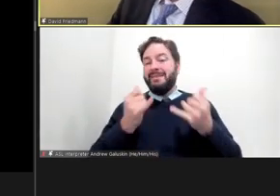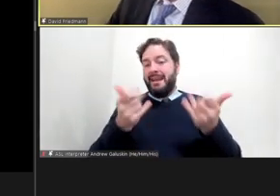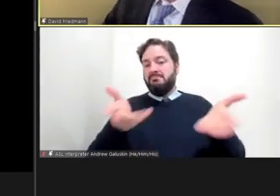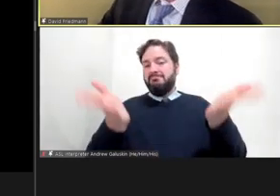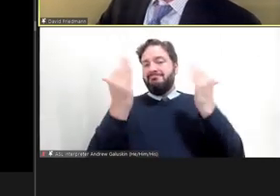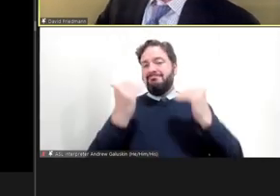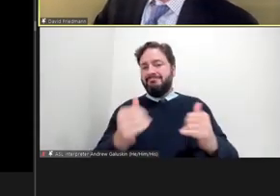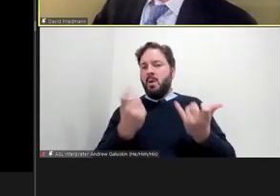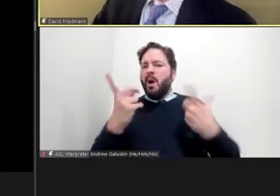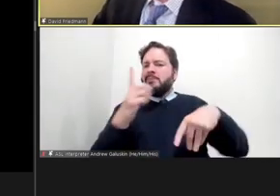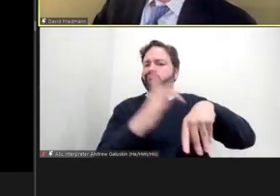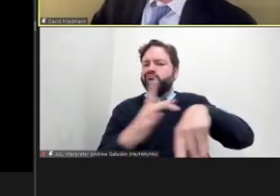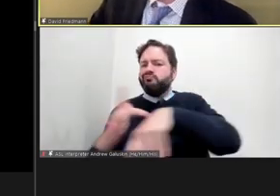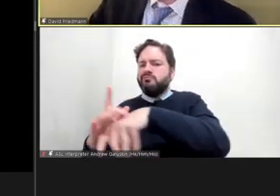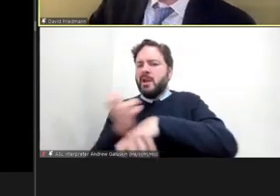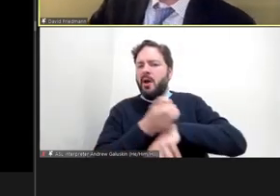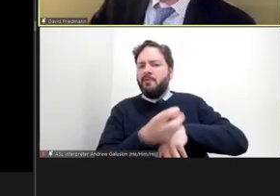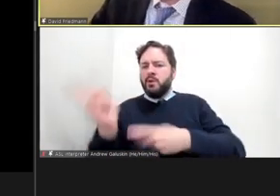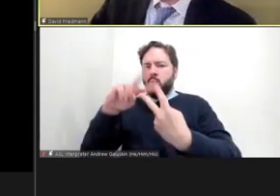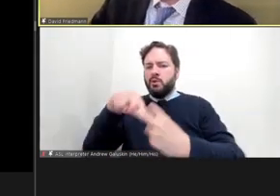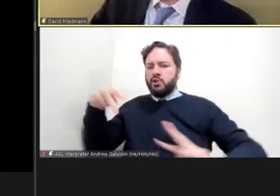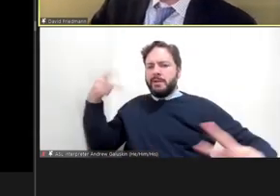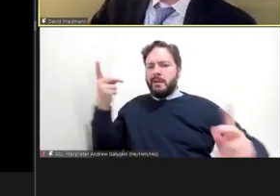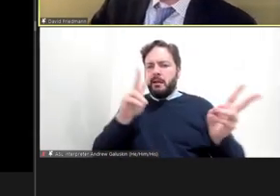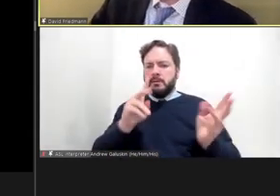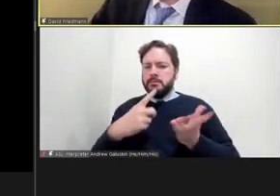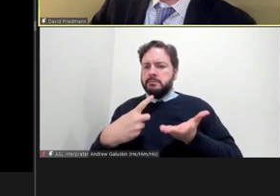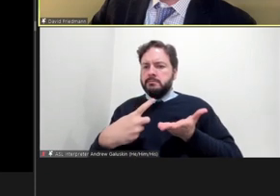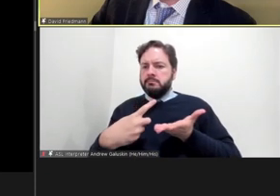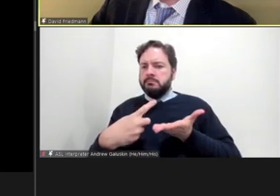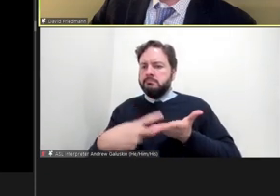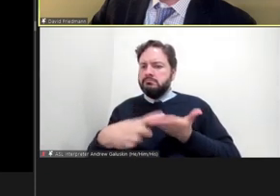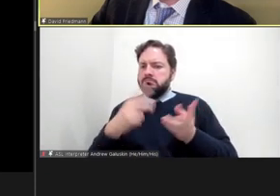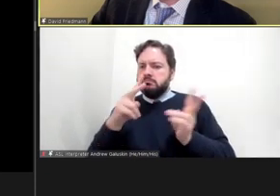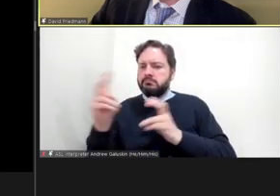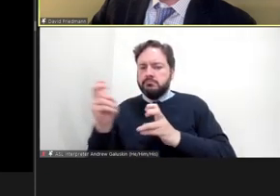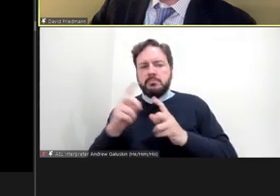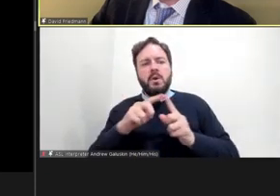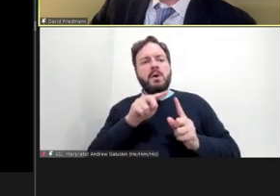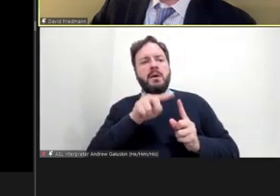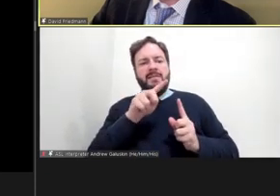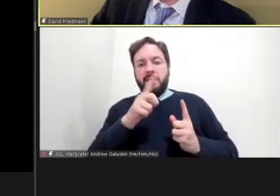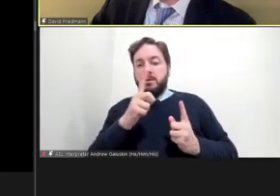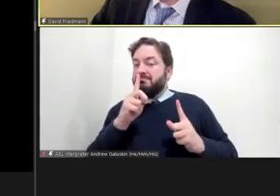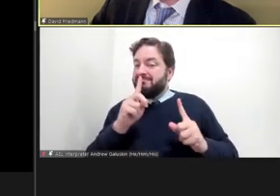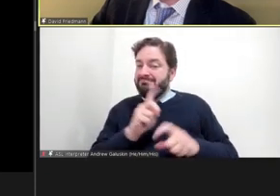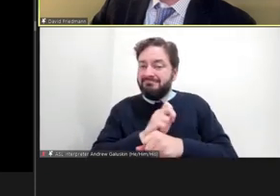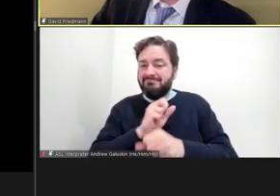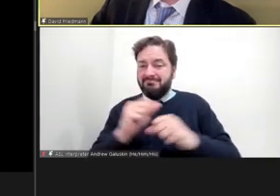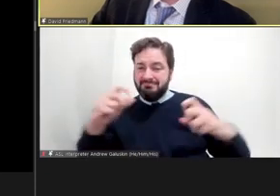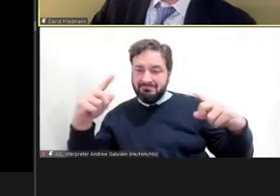base on some genetic topics. And recognize that, like I said, these are complicated discussions.